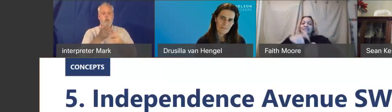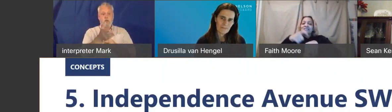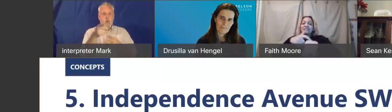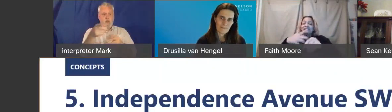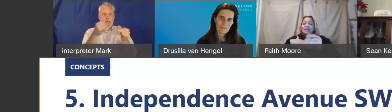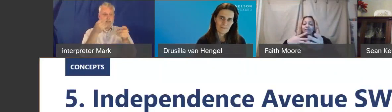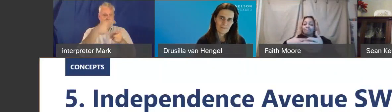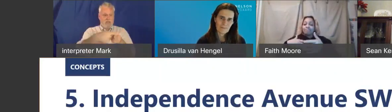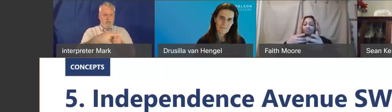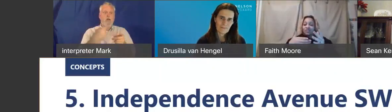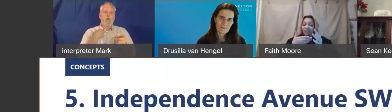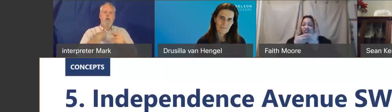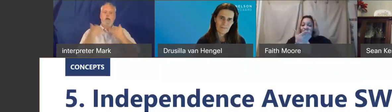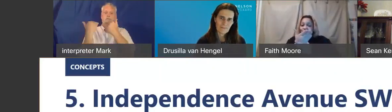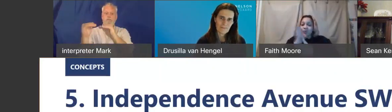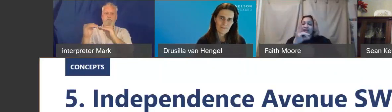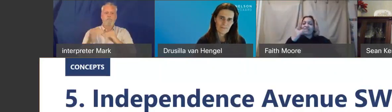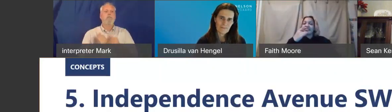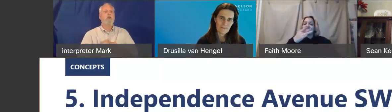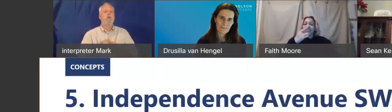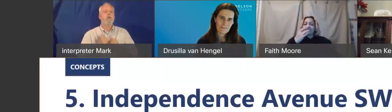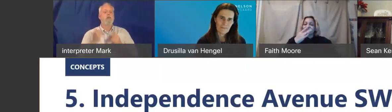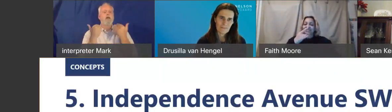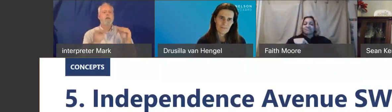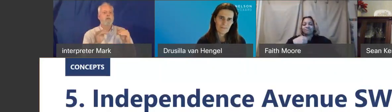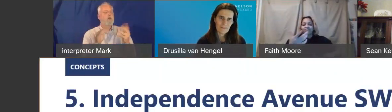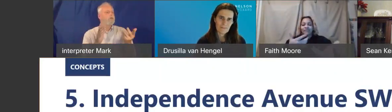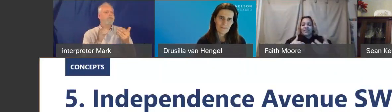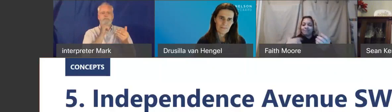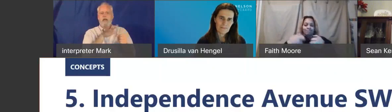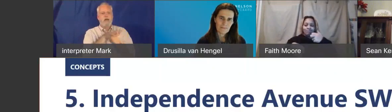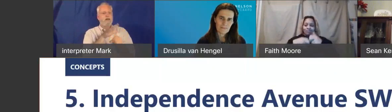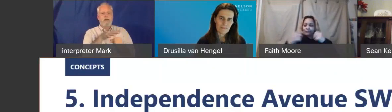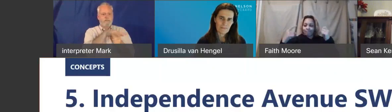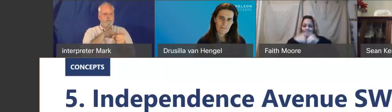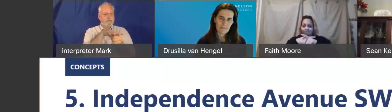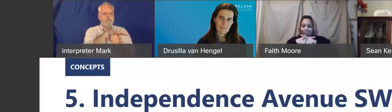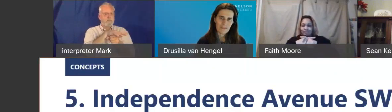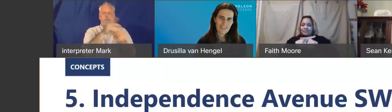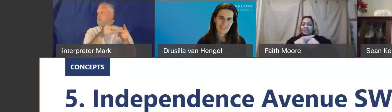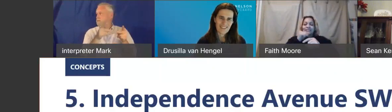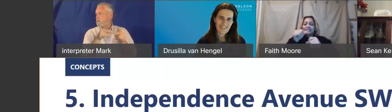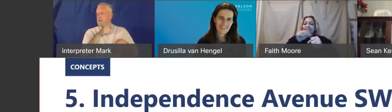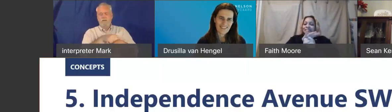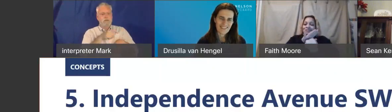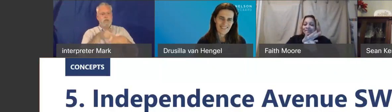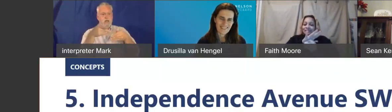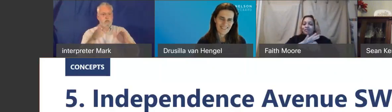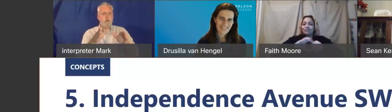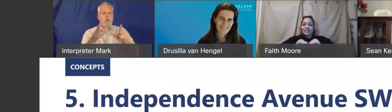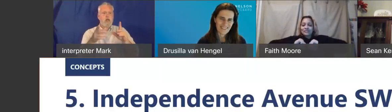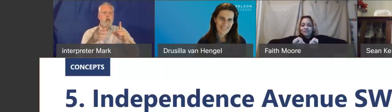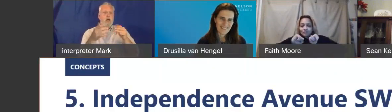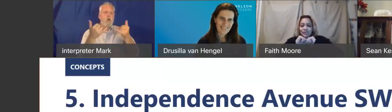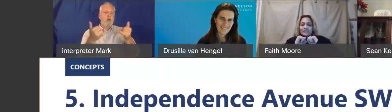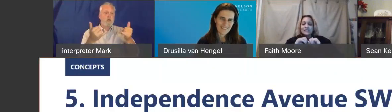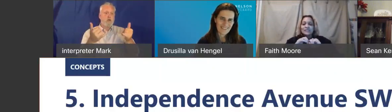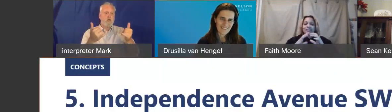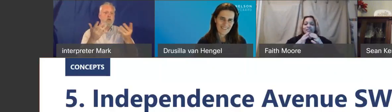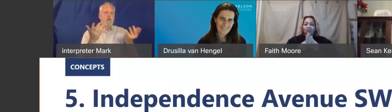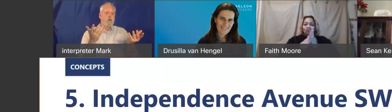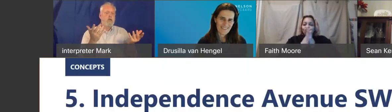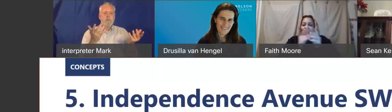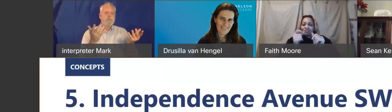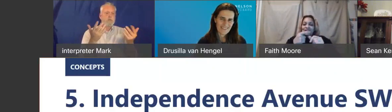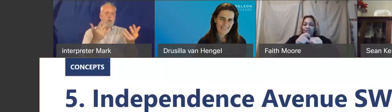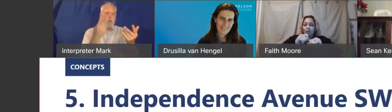We have a constraint and the constraint is basically there's not enough room in space or in time to allow the currently just permissive. So, again you're waiting for your gap in traffic.